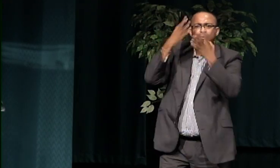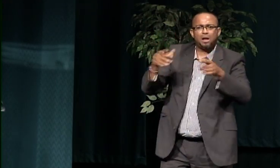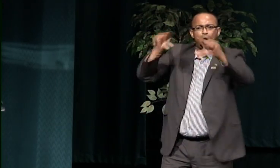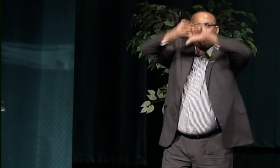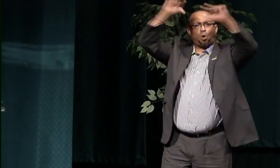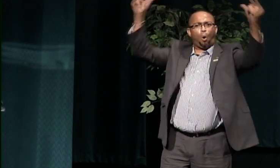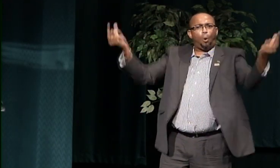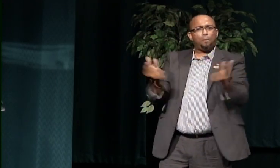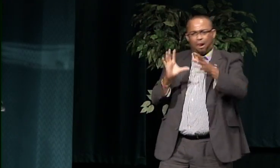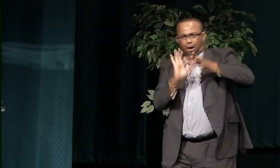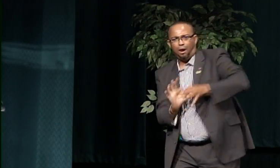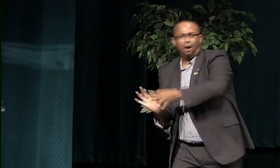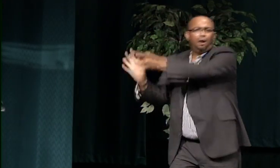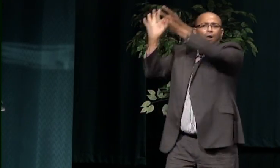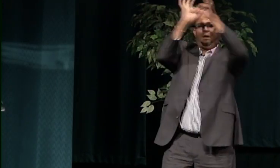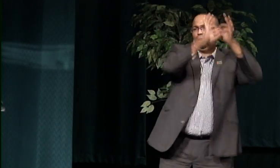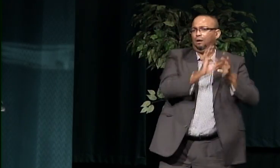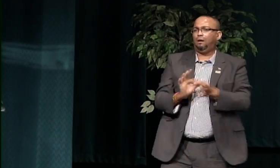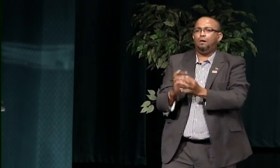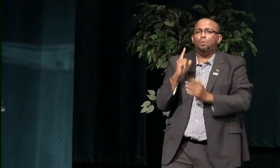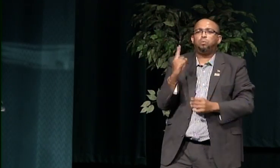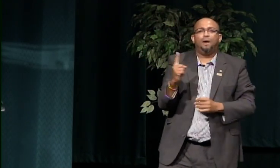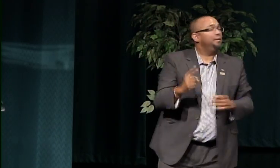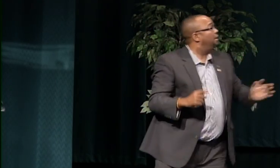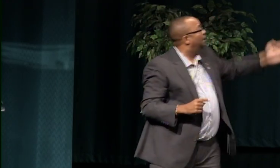We shared cultural heritages.